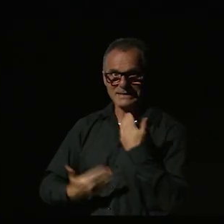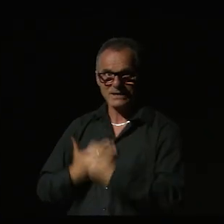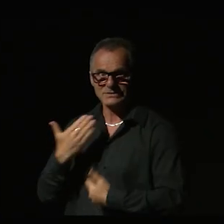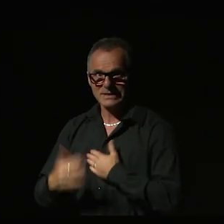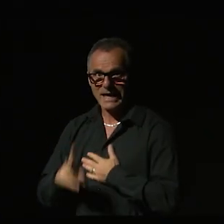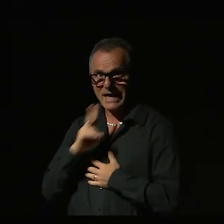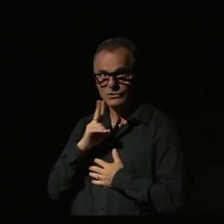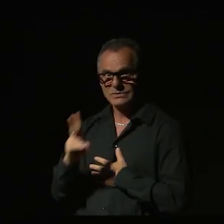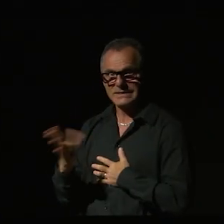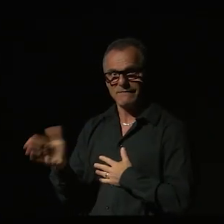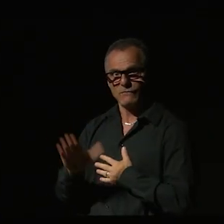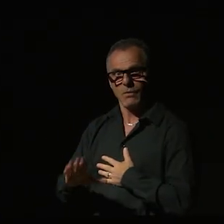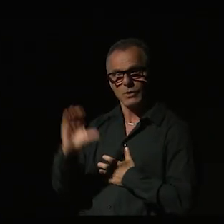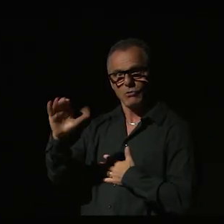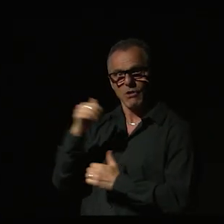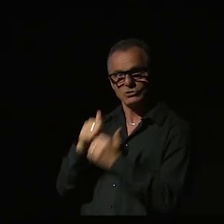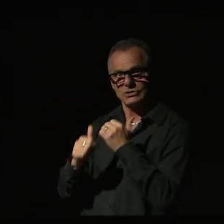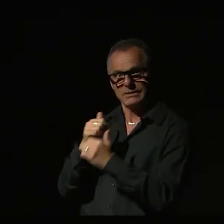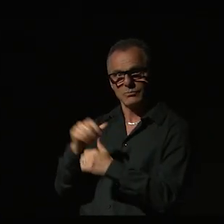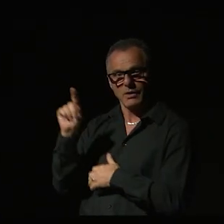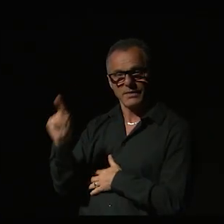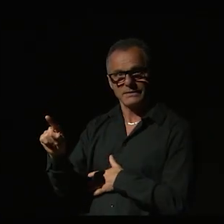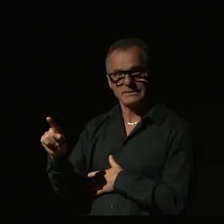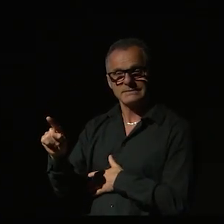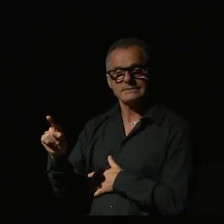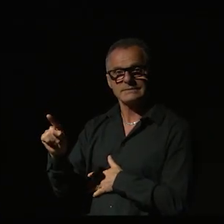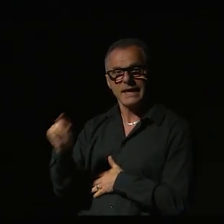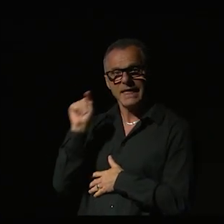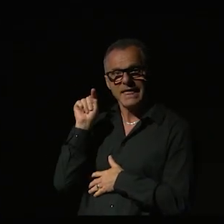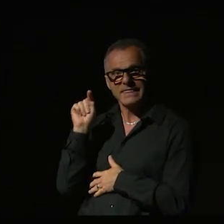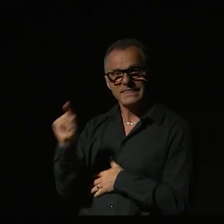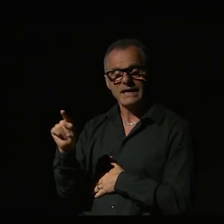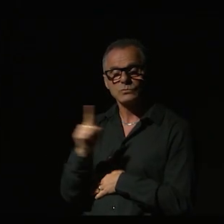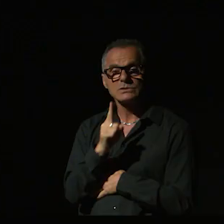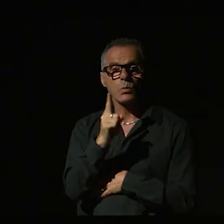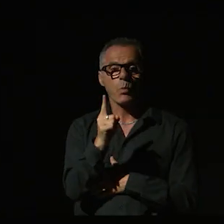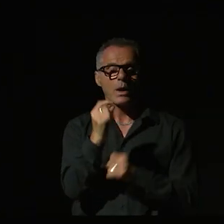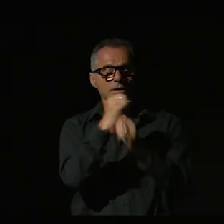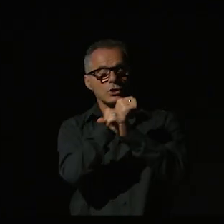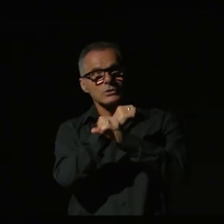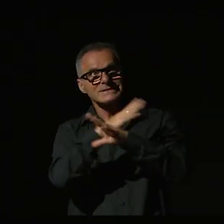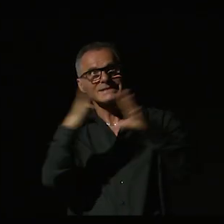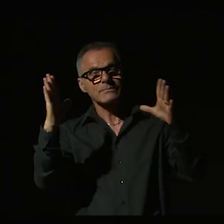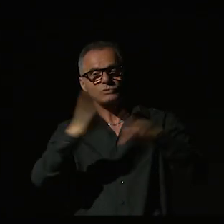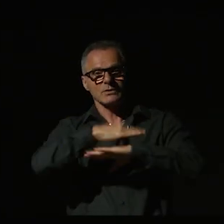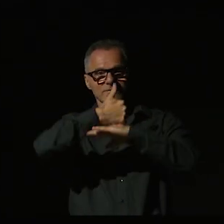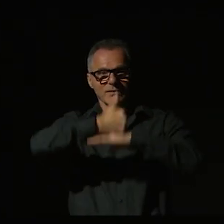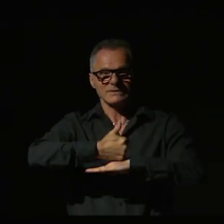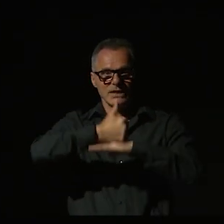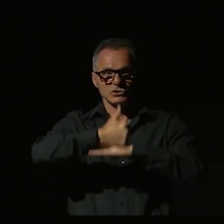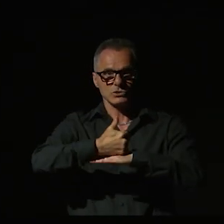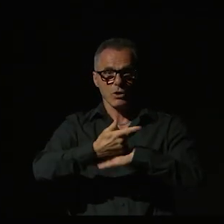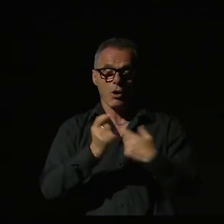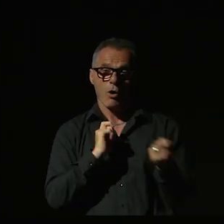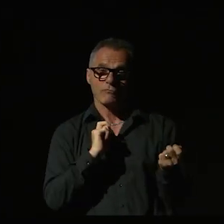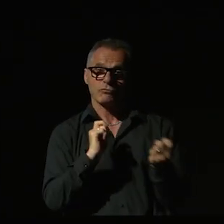of the Carracci Brothers in the Farnese Gallery, was one conceptual foundation of the revolutionary approach